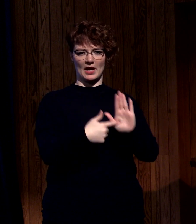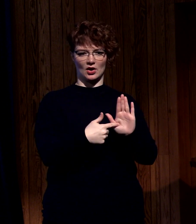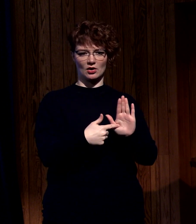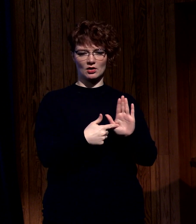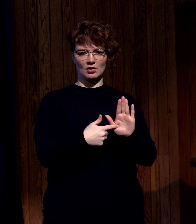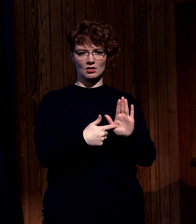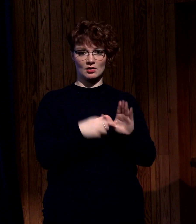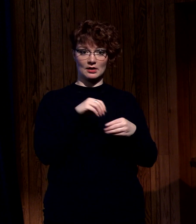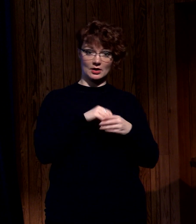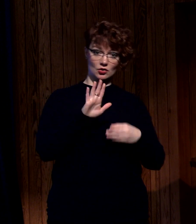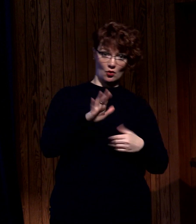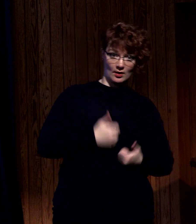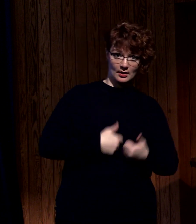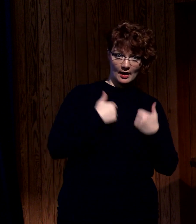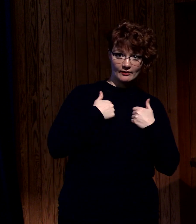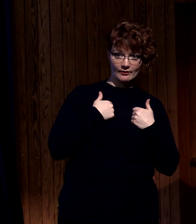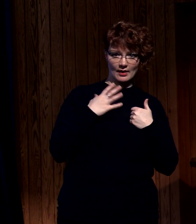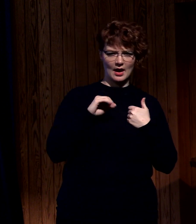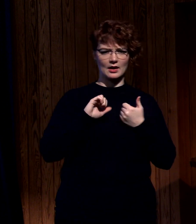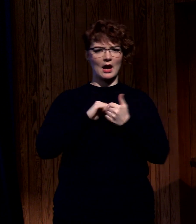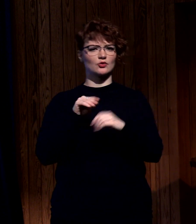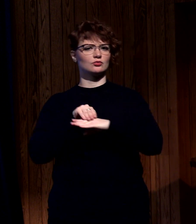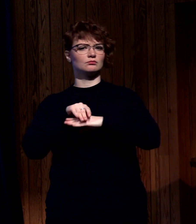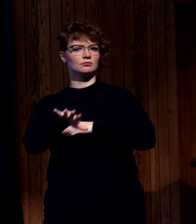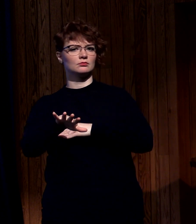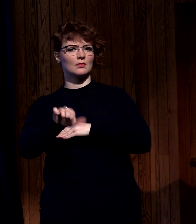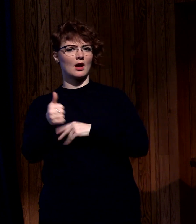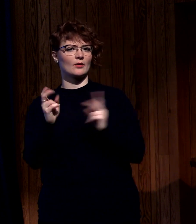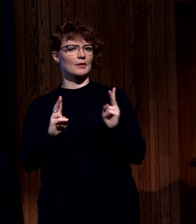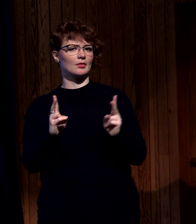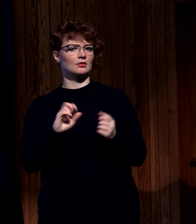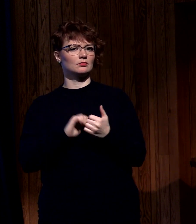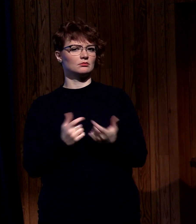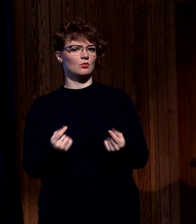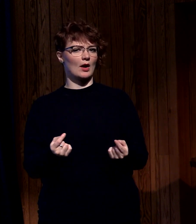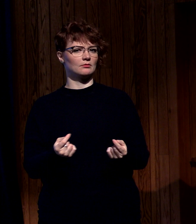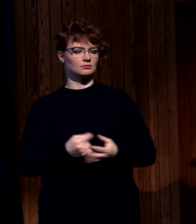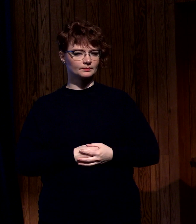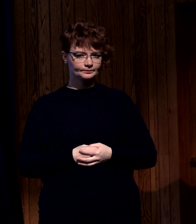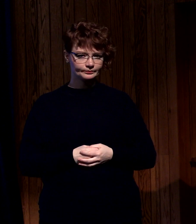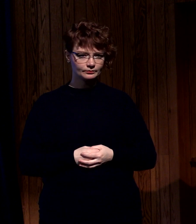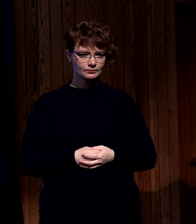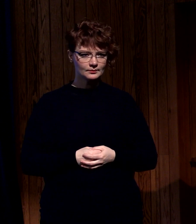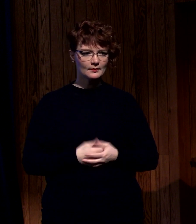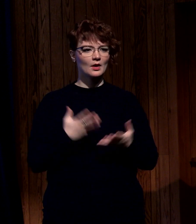life of others. Now I want to make this practical. What does